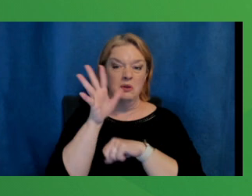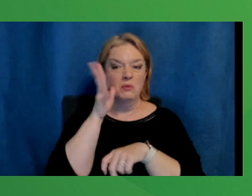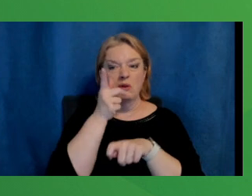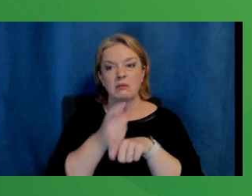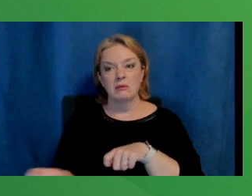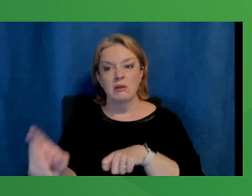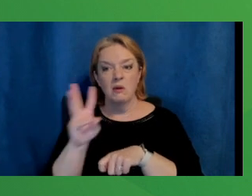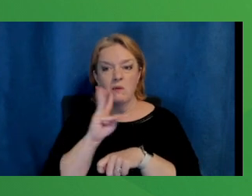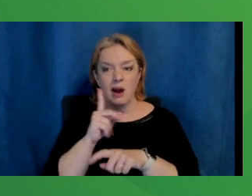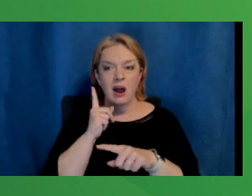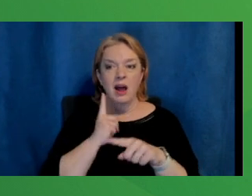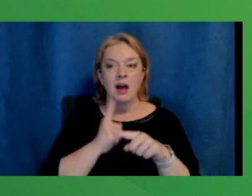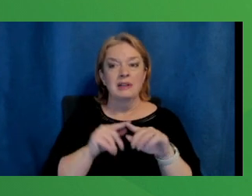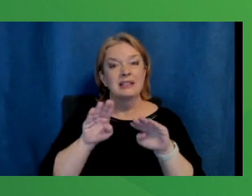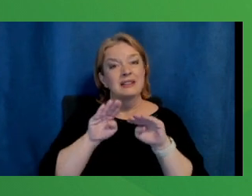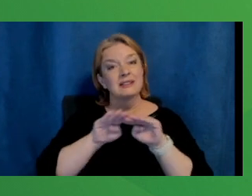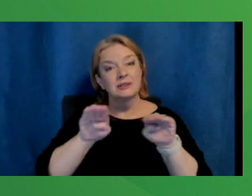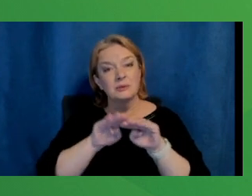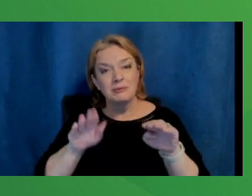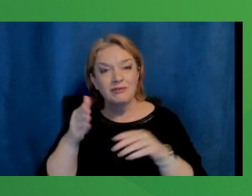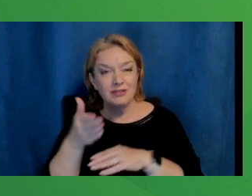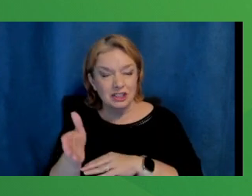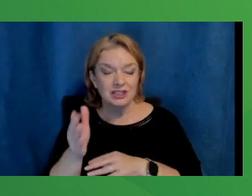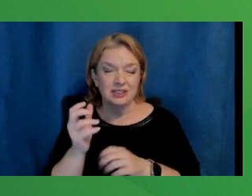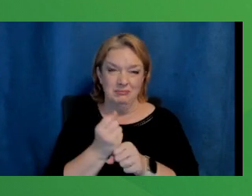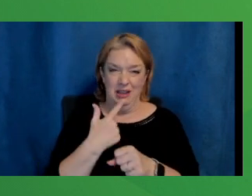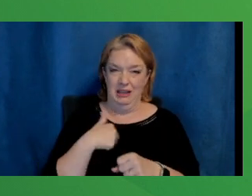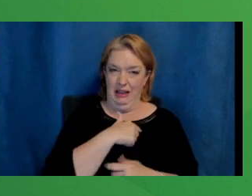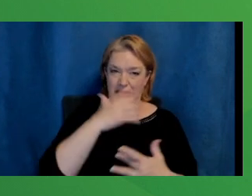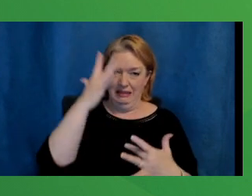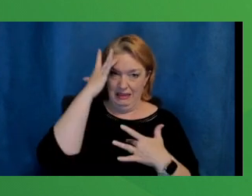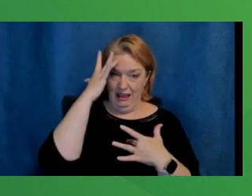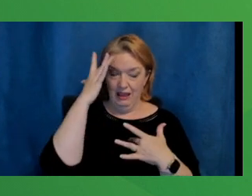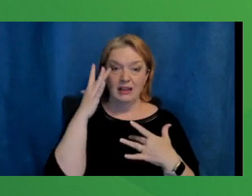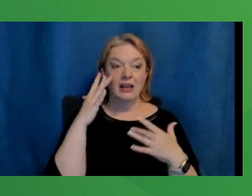making us sick. Unhealthy habitats can make animals more easy to hunt. With an increase